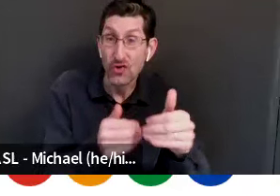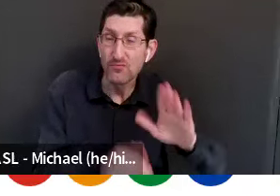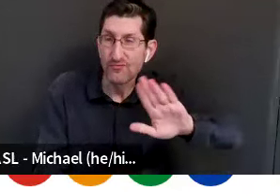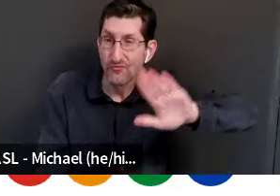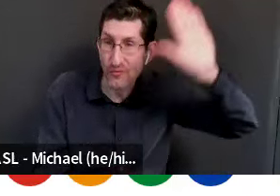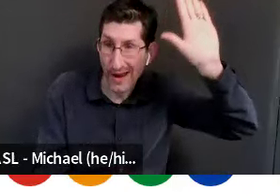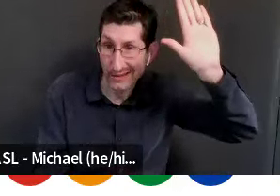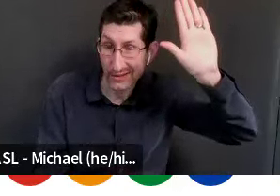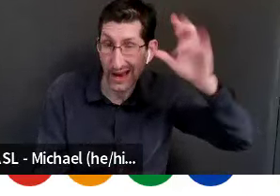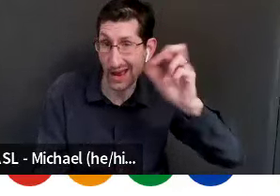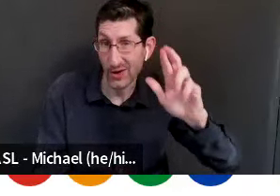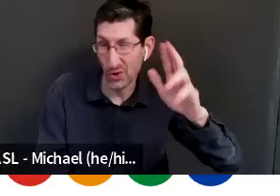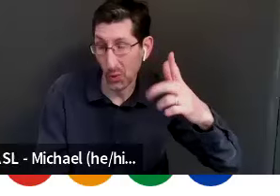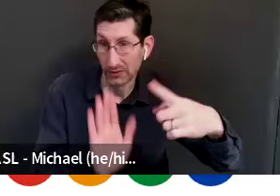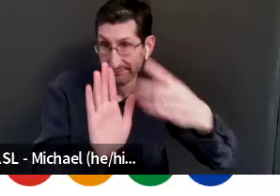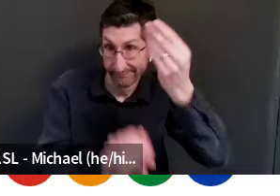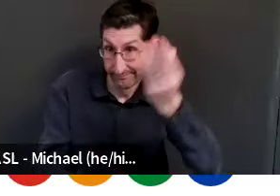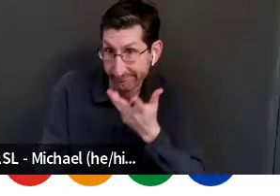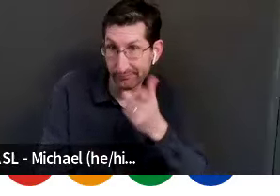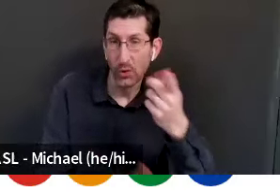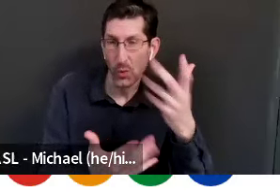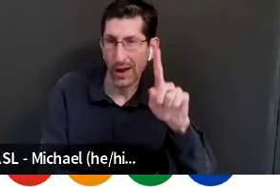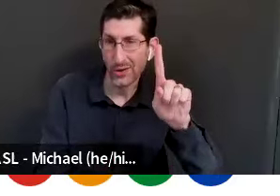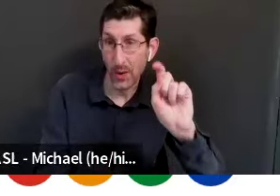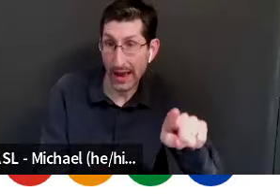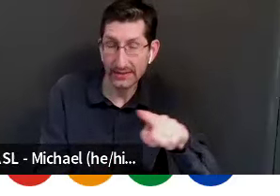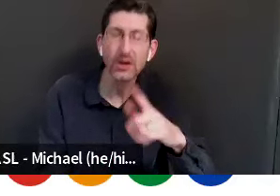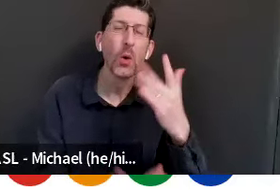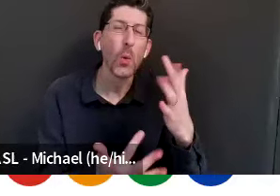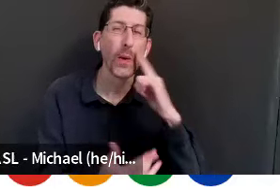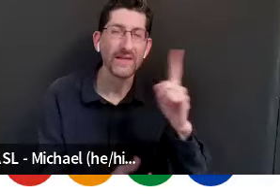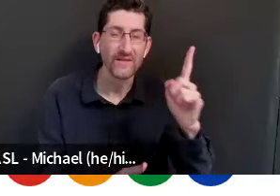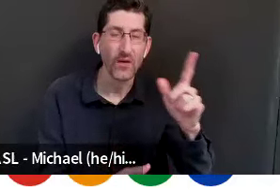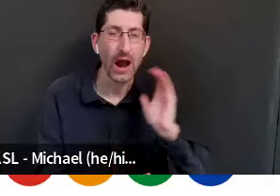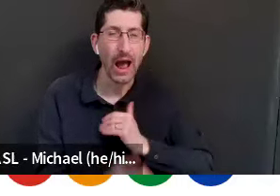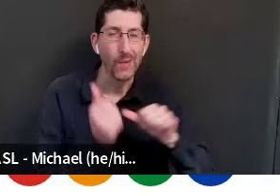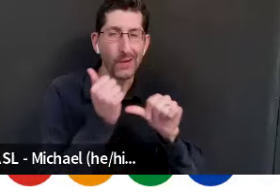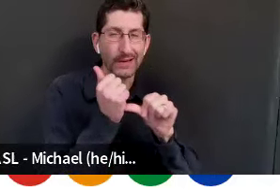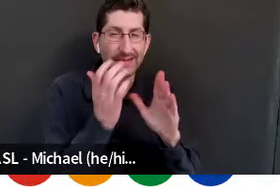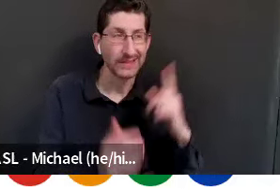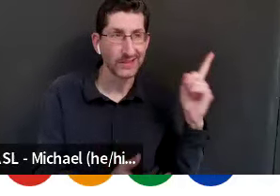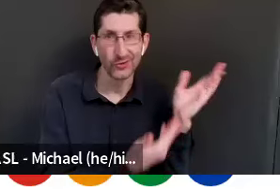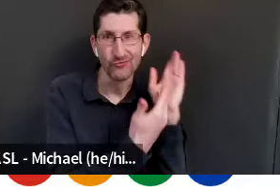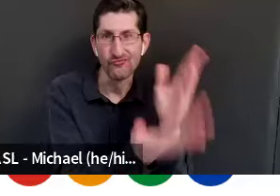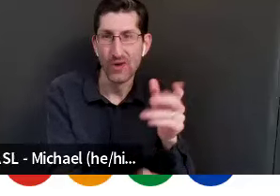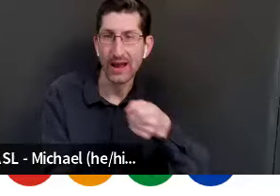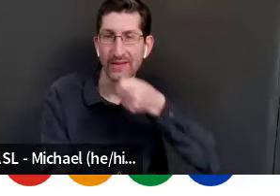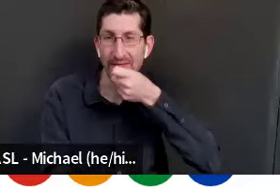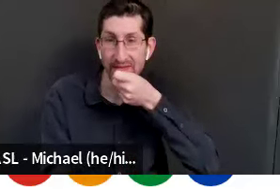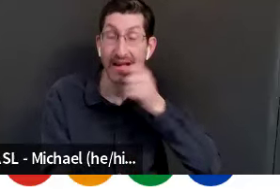REMINDER FOR IN-PERSON ATTENDEES, RAISE YOUR HAND OR INDICATE YOU WOULD LIKE TO ASK A QUESTION. WAIT FOR OUR ASSISTANT TO HAND